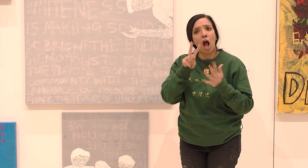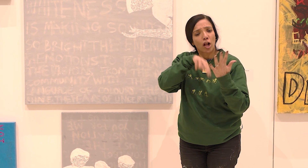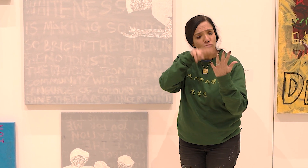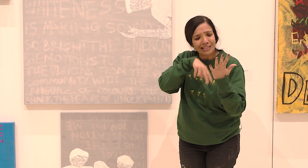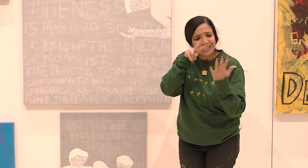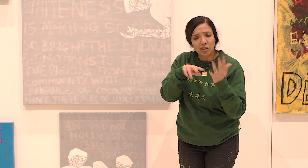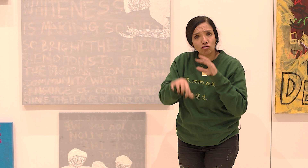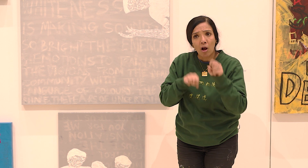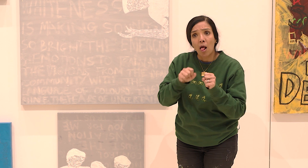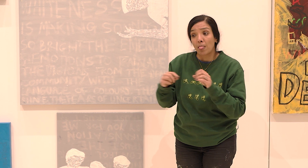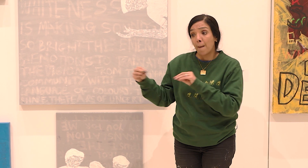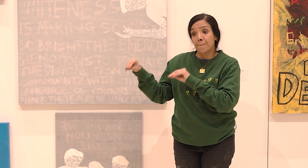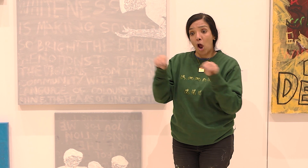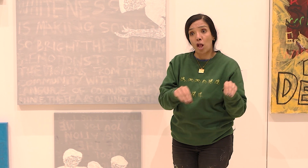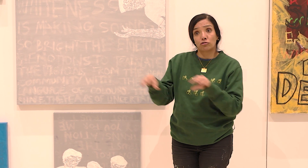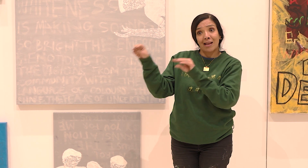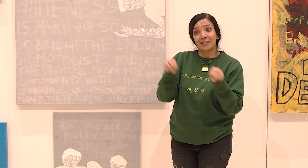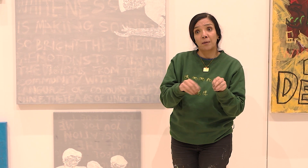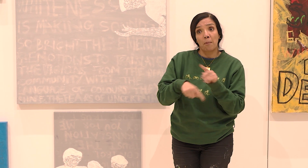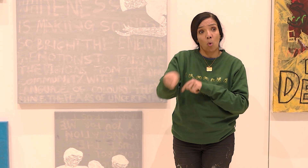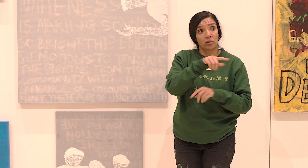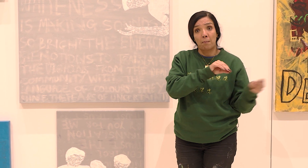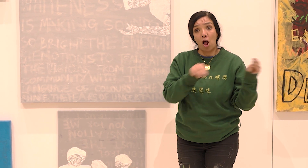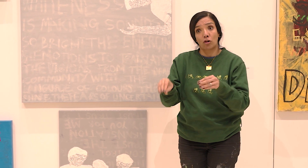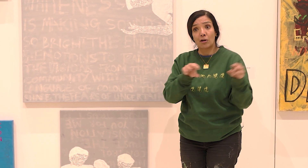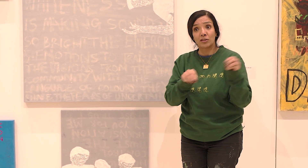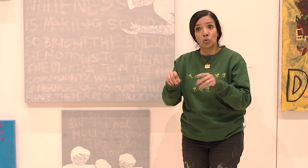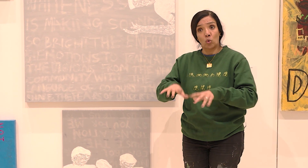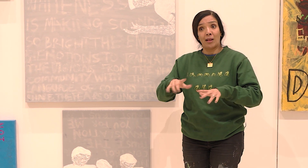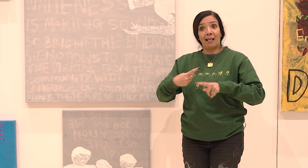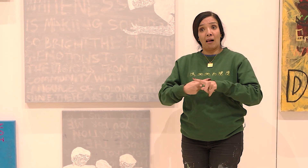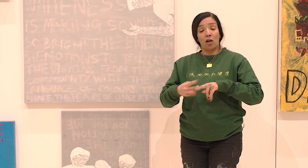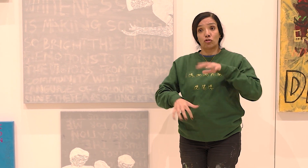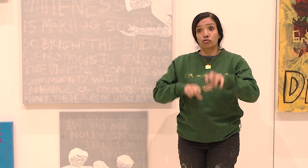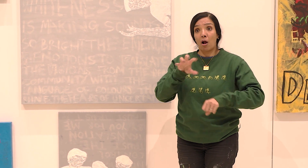The community that I worked with didn't have much English language. A lot of them were migrants to the UK,